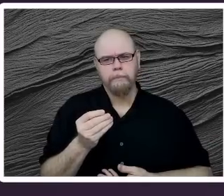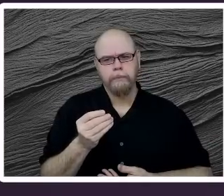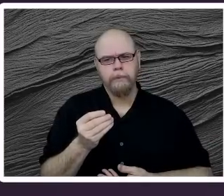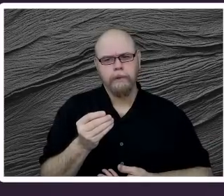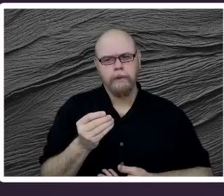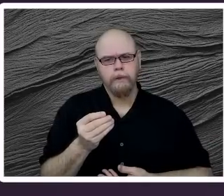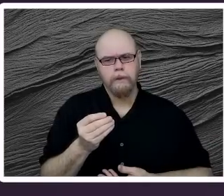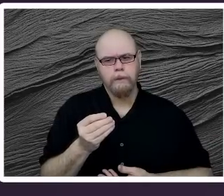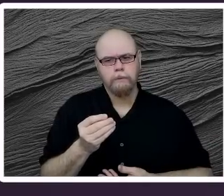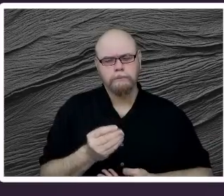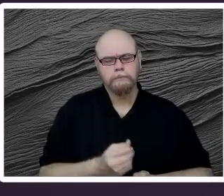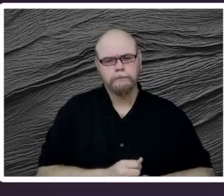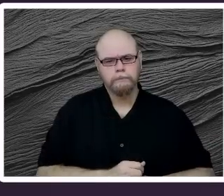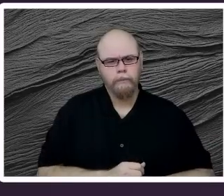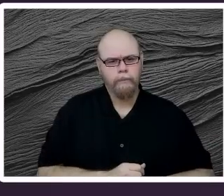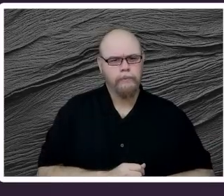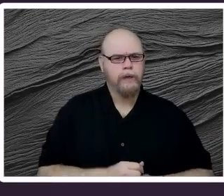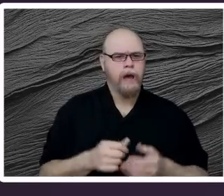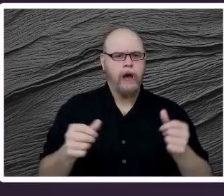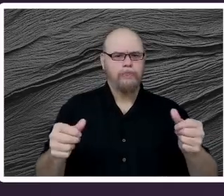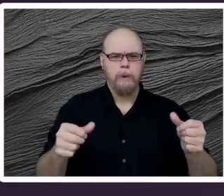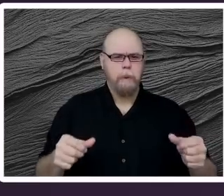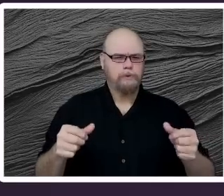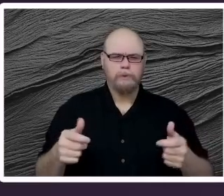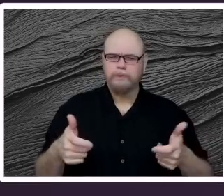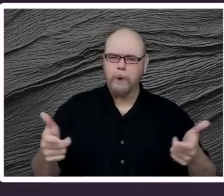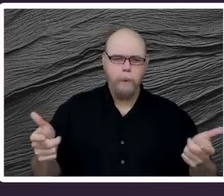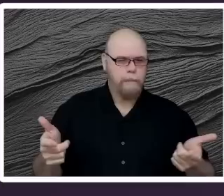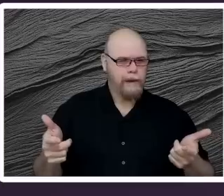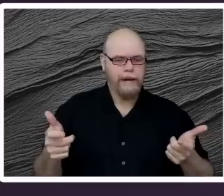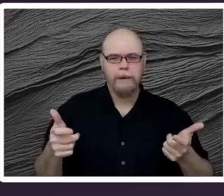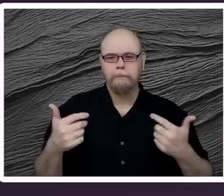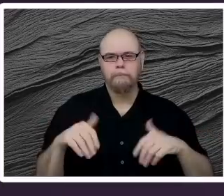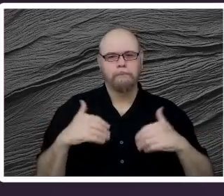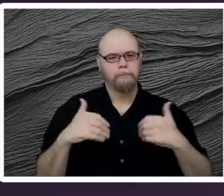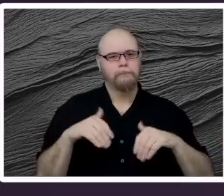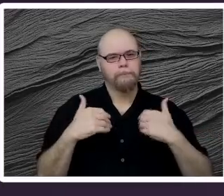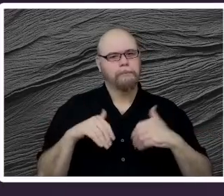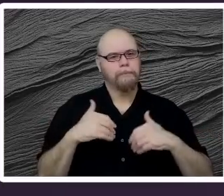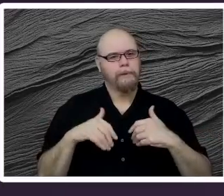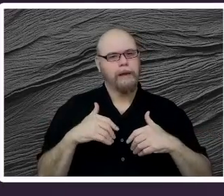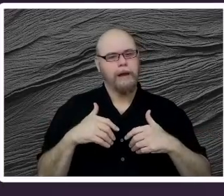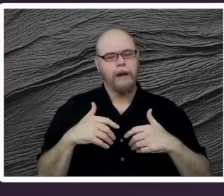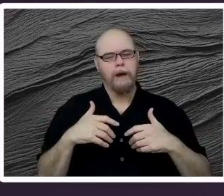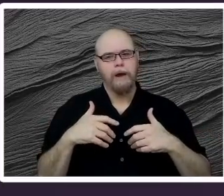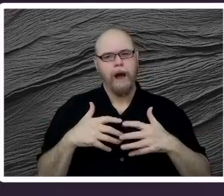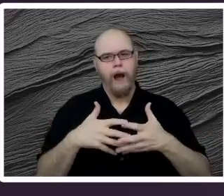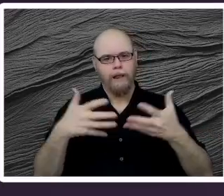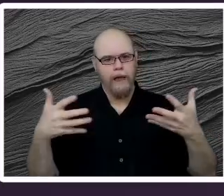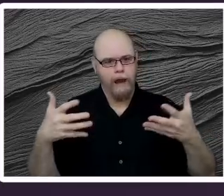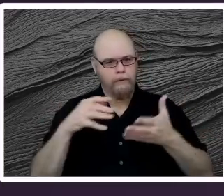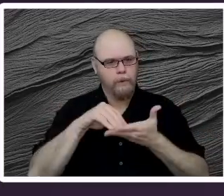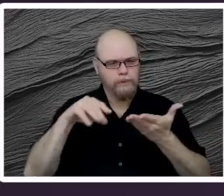poster being so big, it was just really -- a lot the students gravitated towards. And I was really